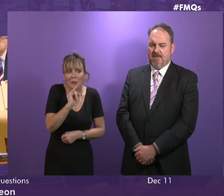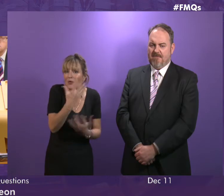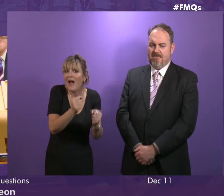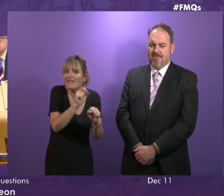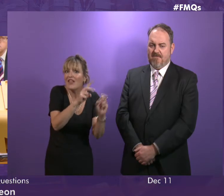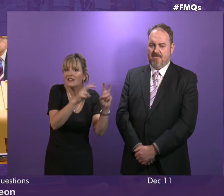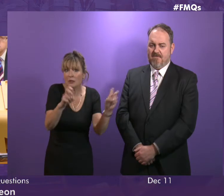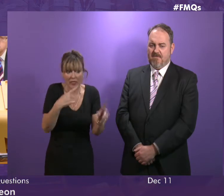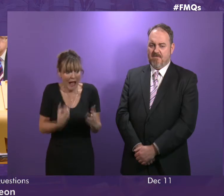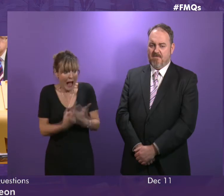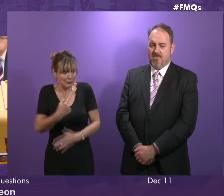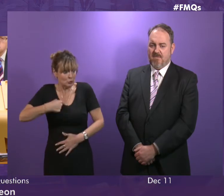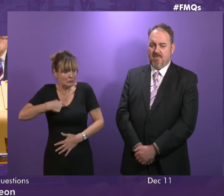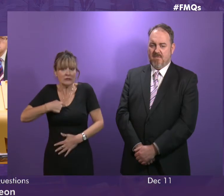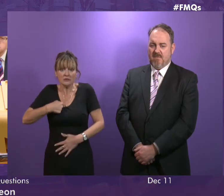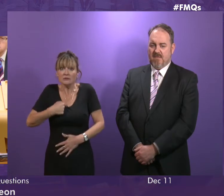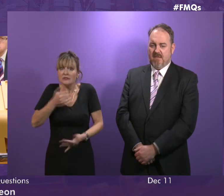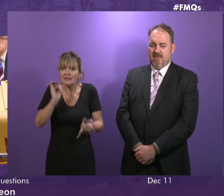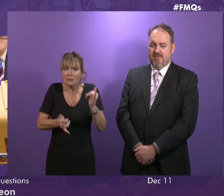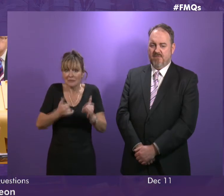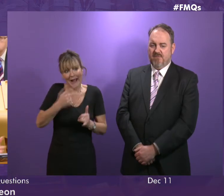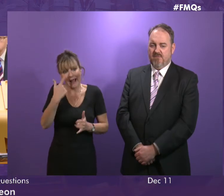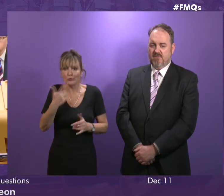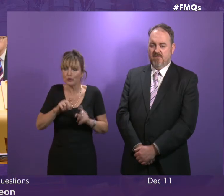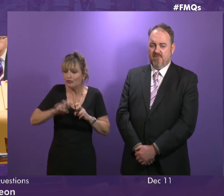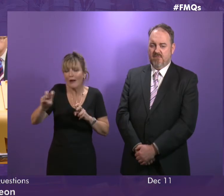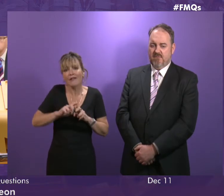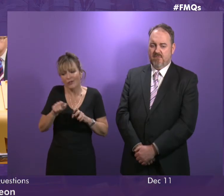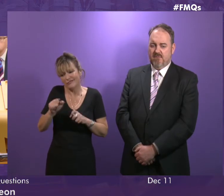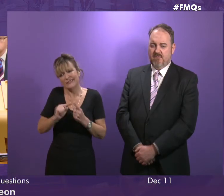I was at school, and it meant that travel to a neighbouring school was occasionally